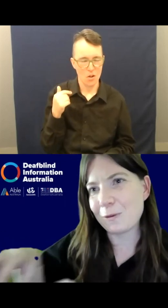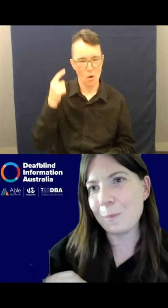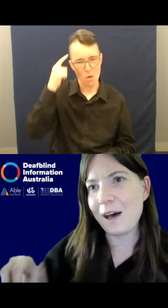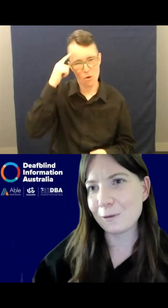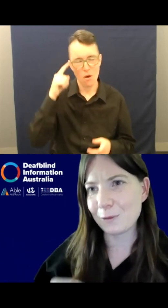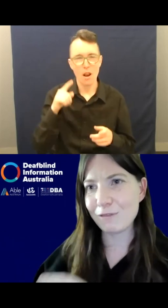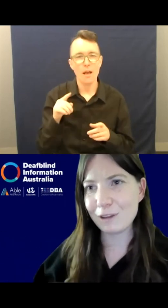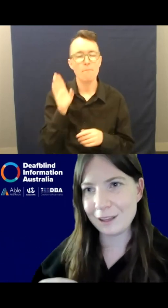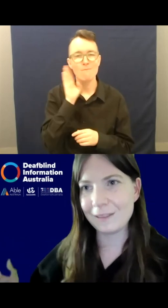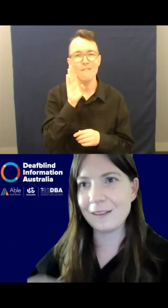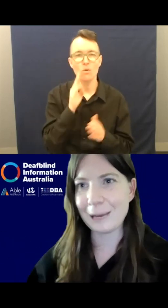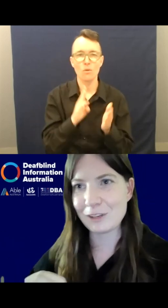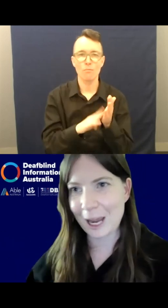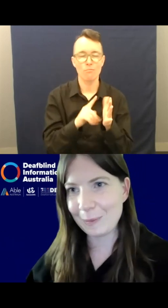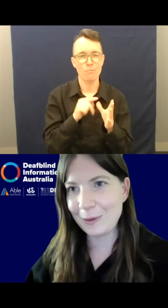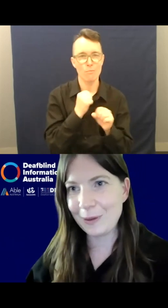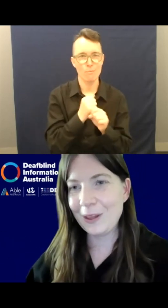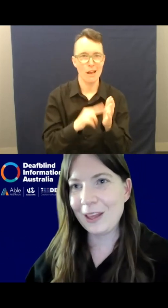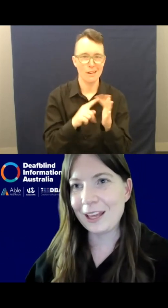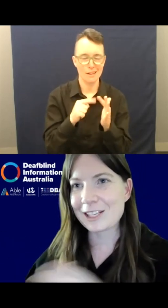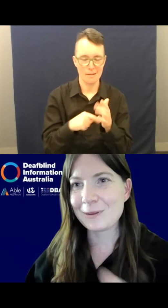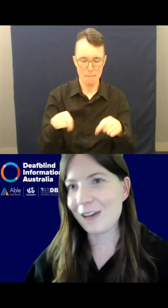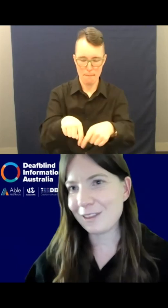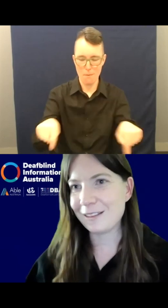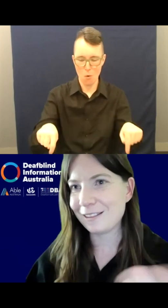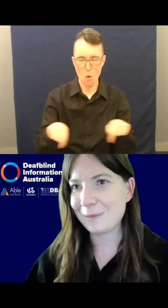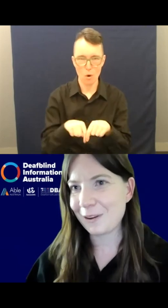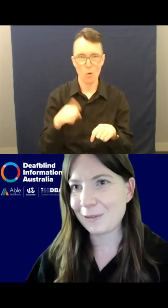puzzles where everything is the same shape. And she was having this experience looking